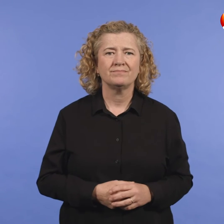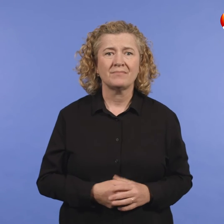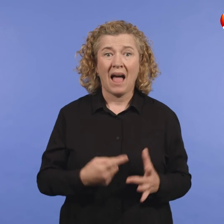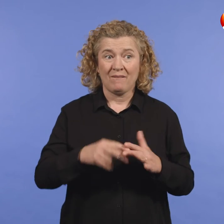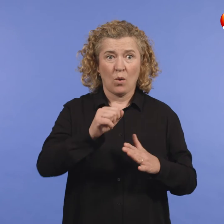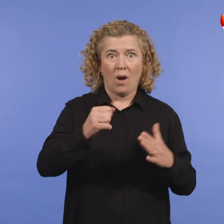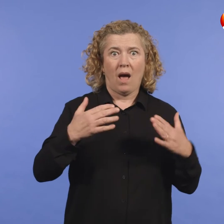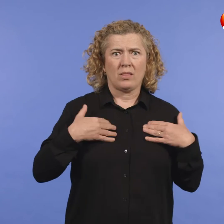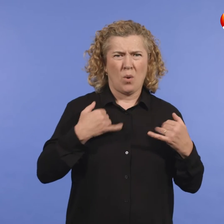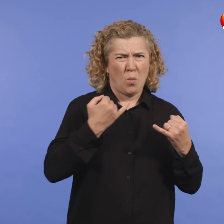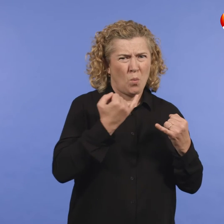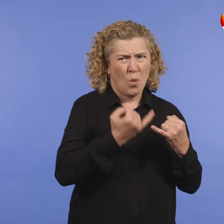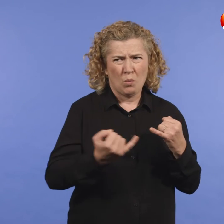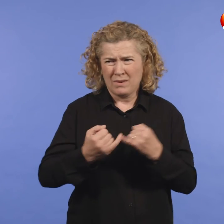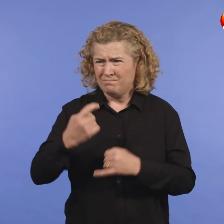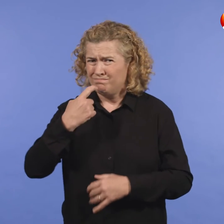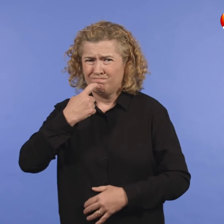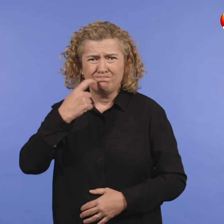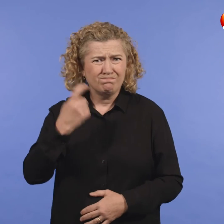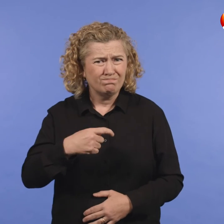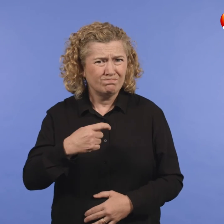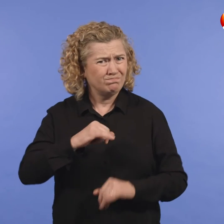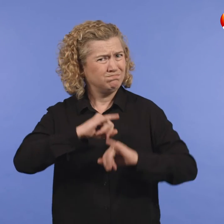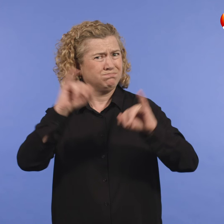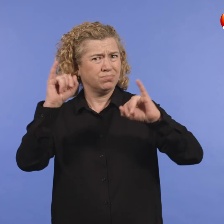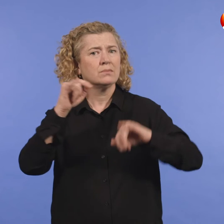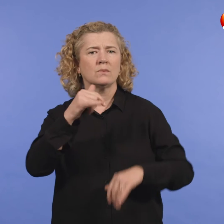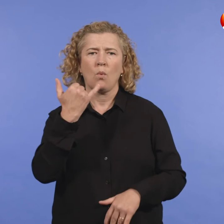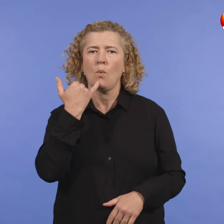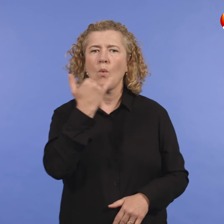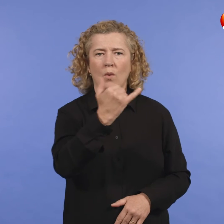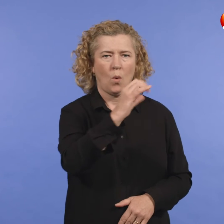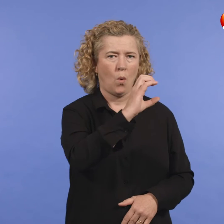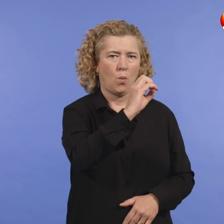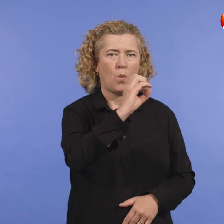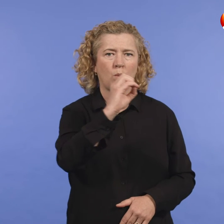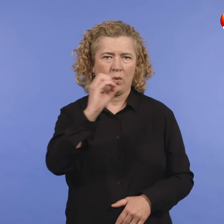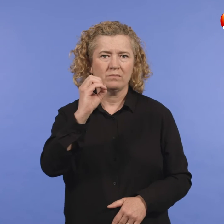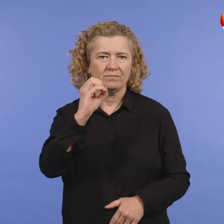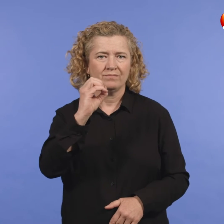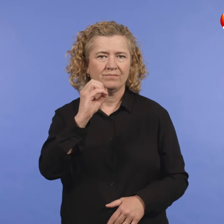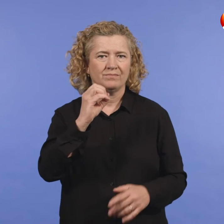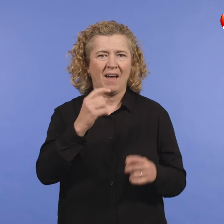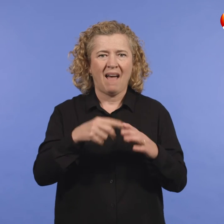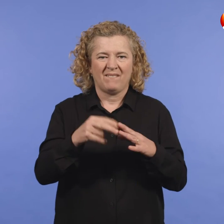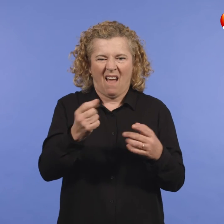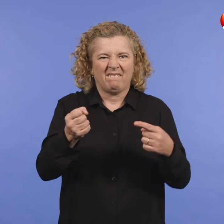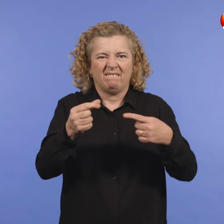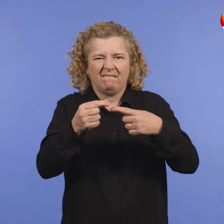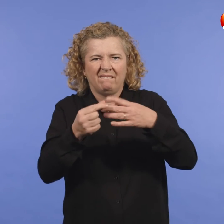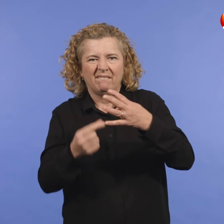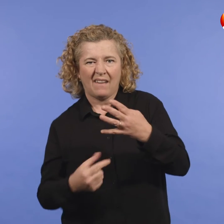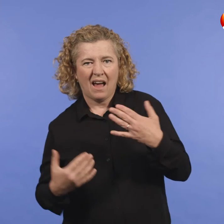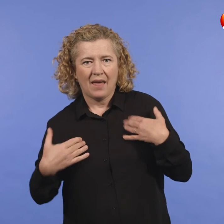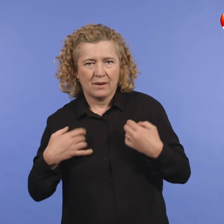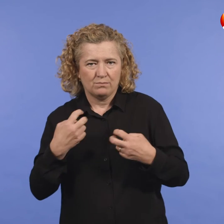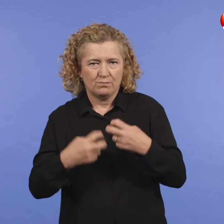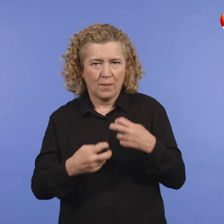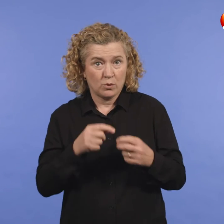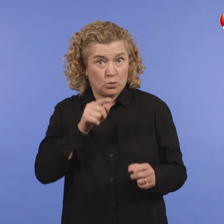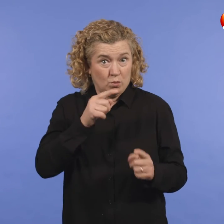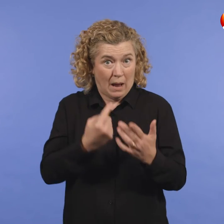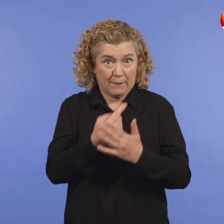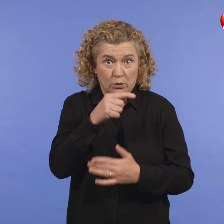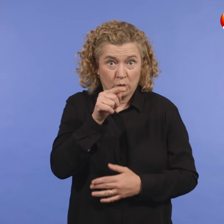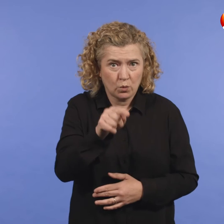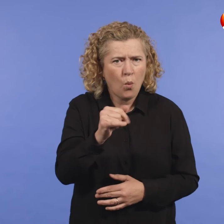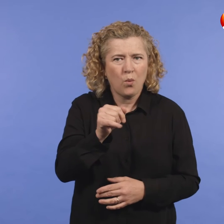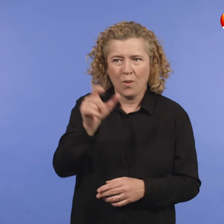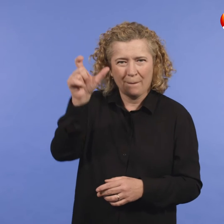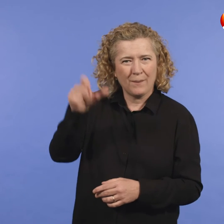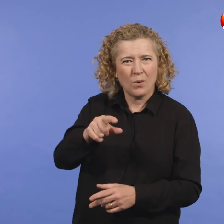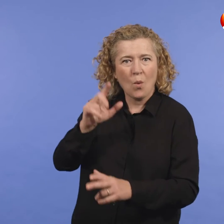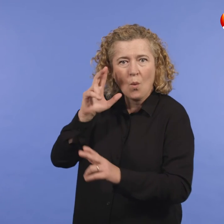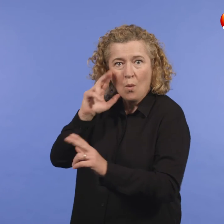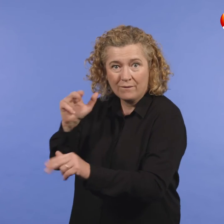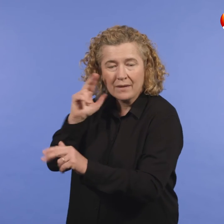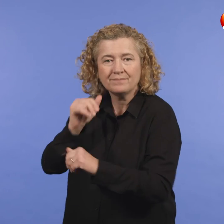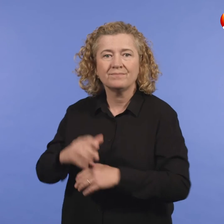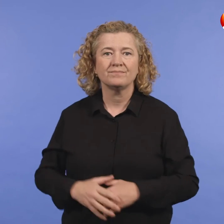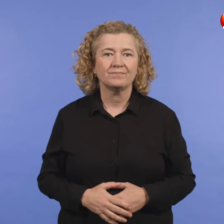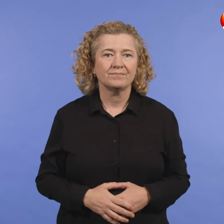You should call Triple Zero (000) if any of the following happens to you, or the person you are caring for: